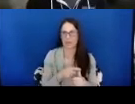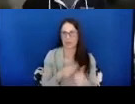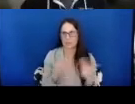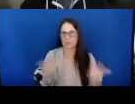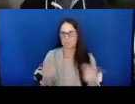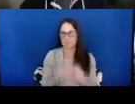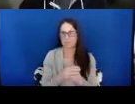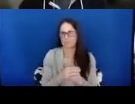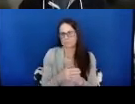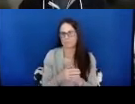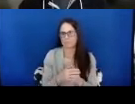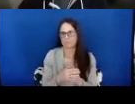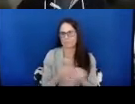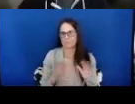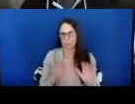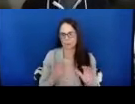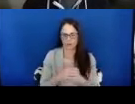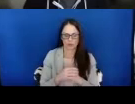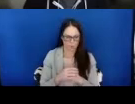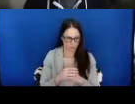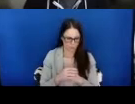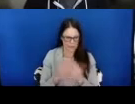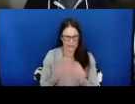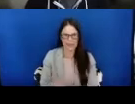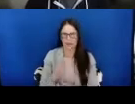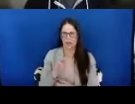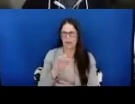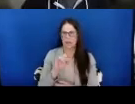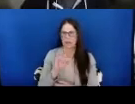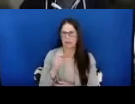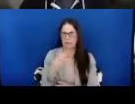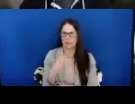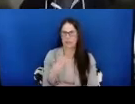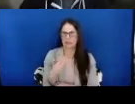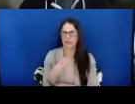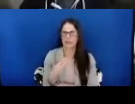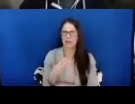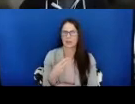push and at least here in Michigan, that took a number of weeks